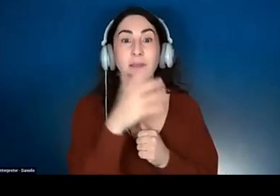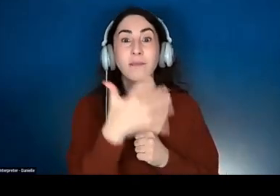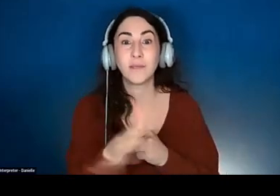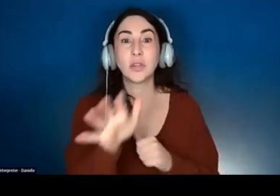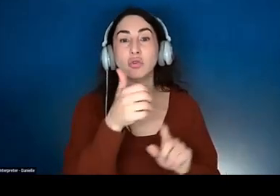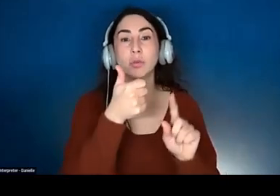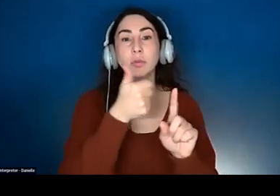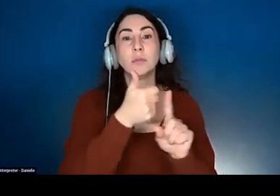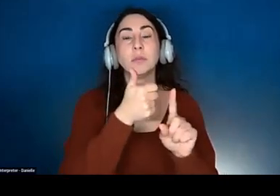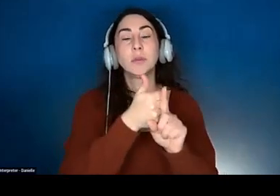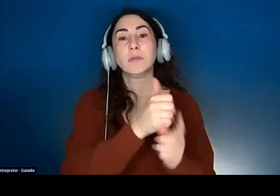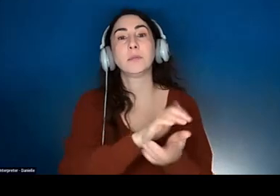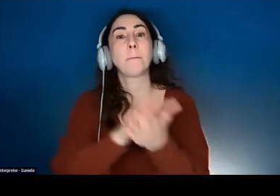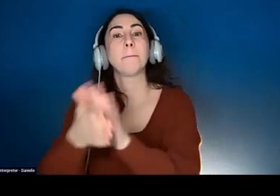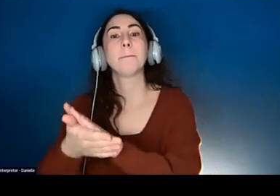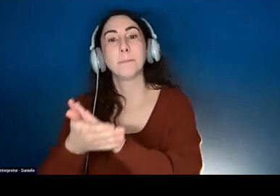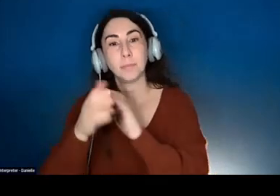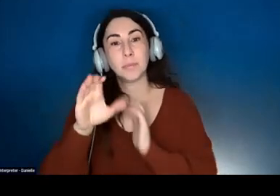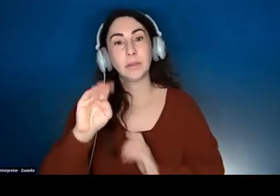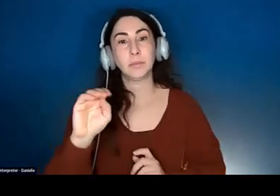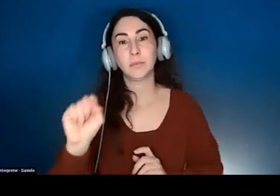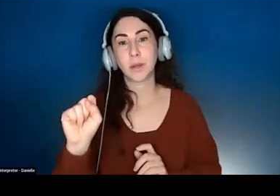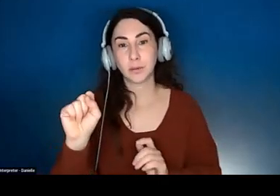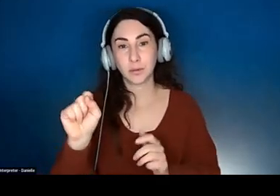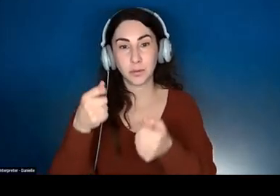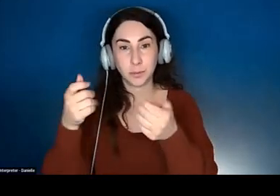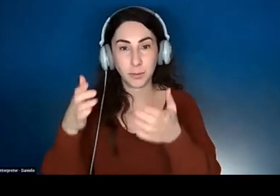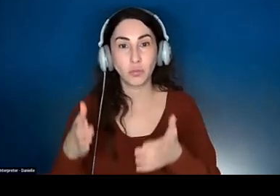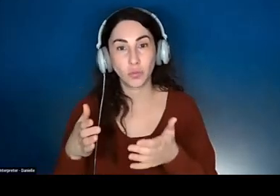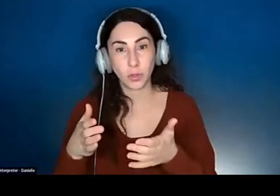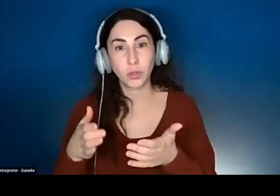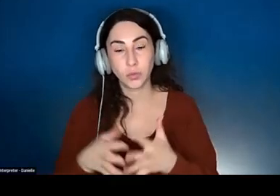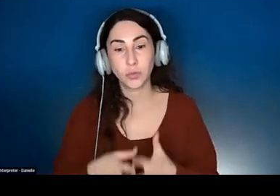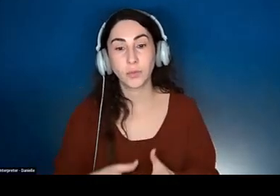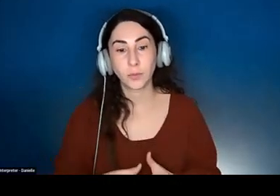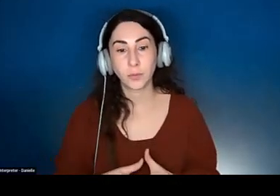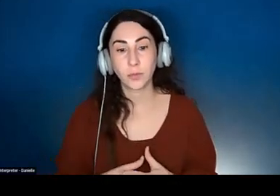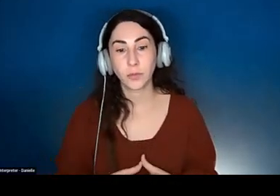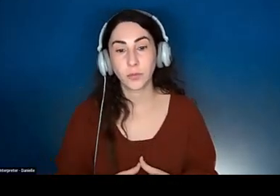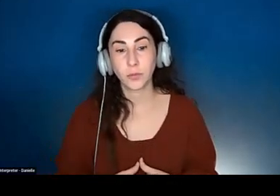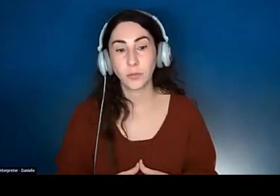in and became the CMS administrator and ADAPT